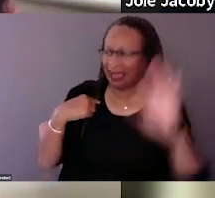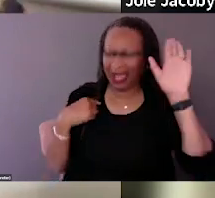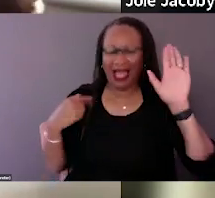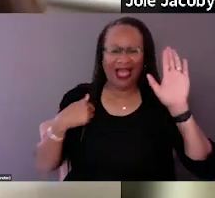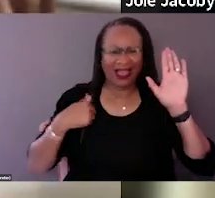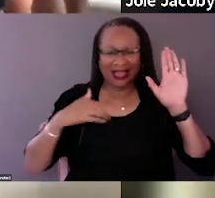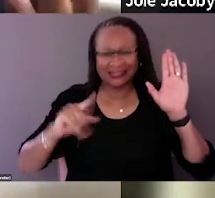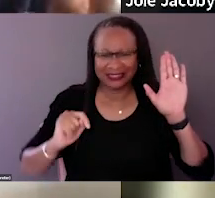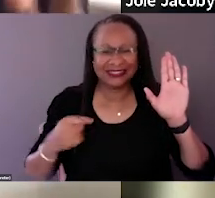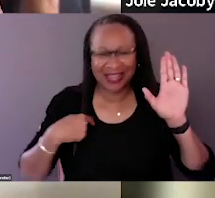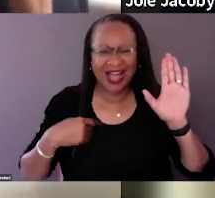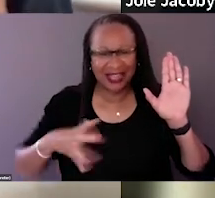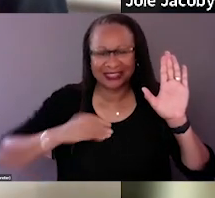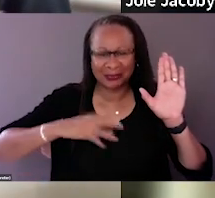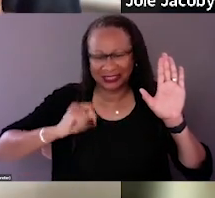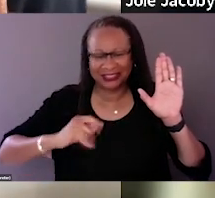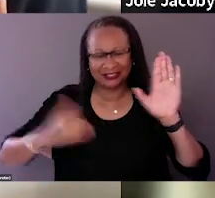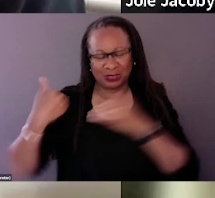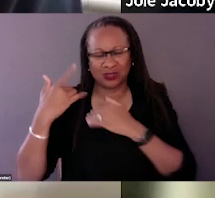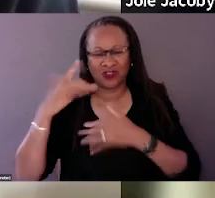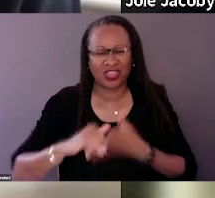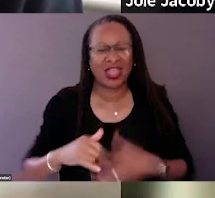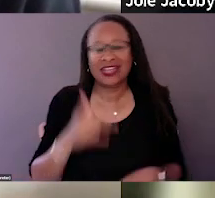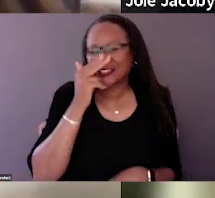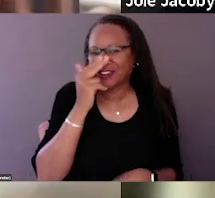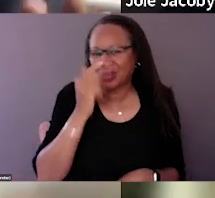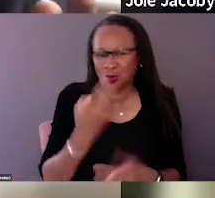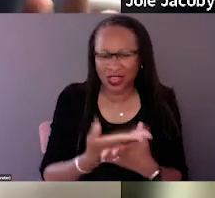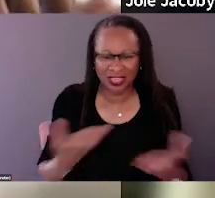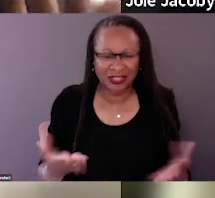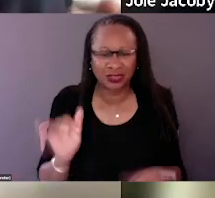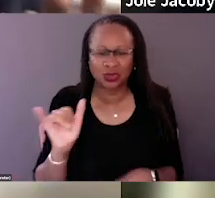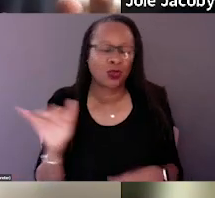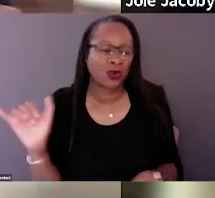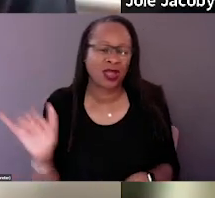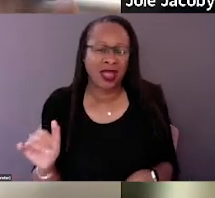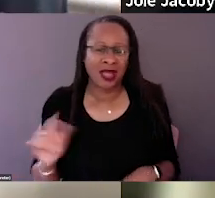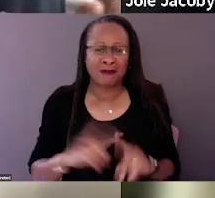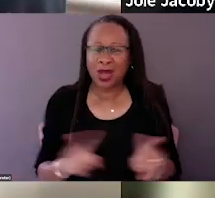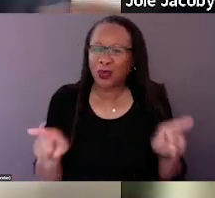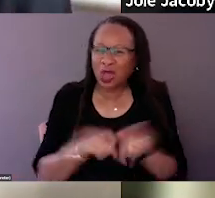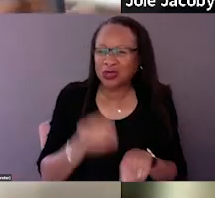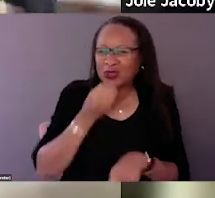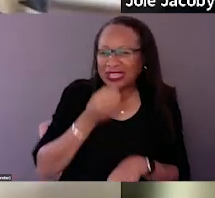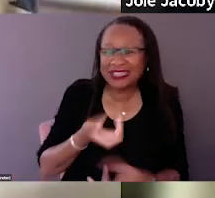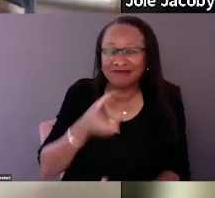But you know what's so funny, it's one of those things too where you're like, "Yeah, but we also eat chicken and waffles at a brunch. Oh, we do.